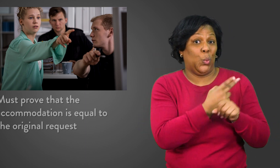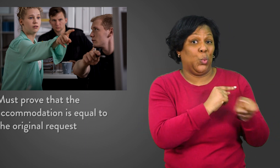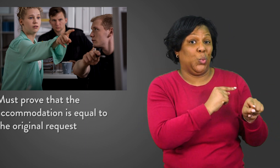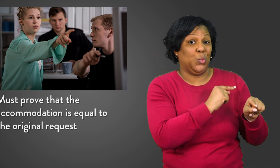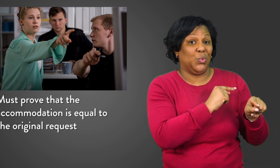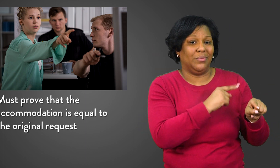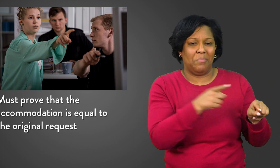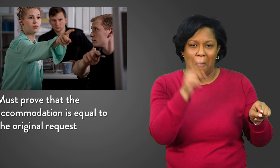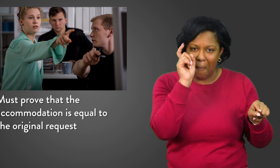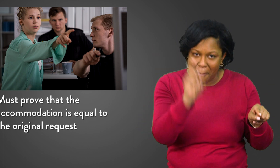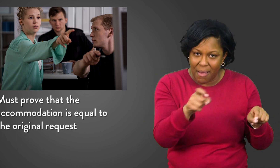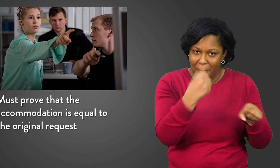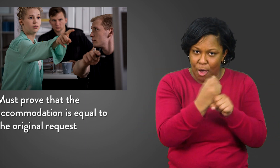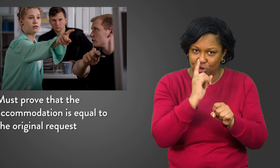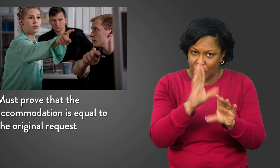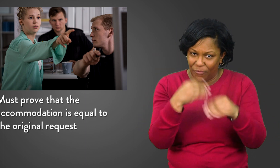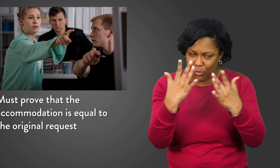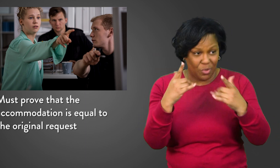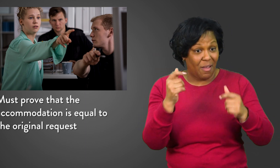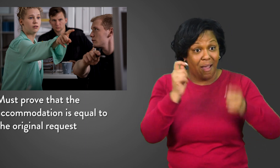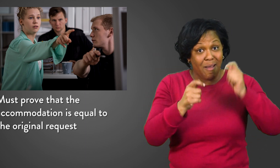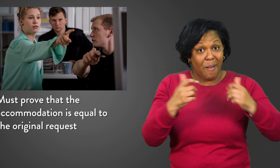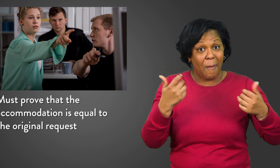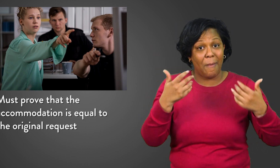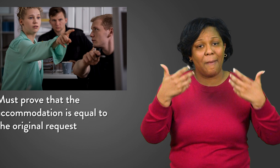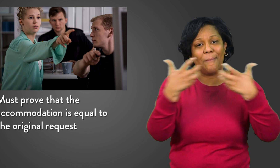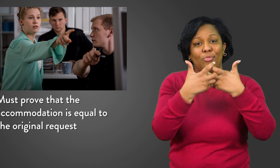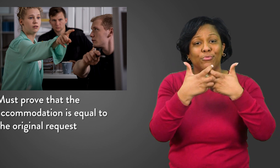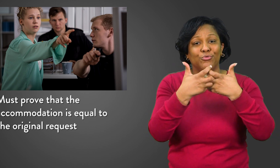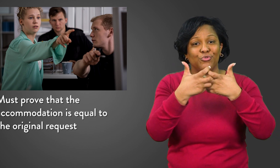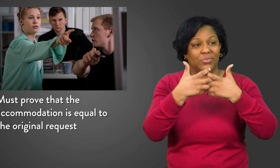you must be able to prove that the accommodation you are choosing